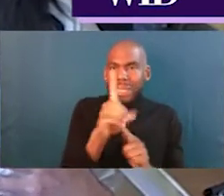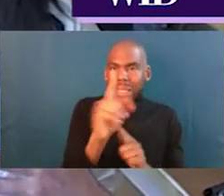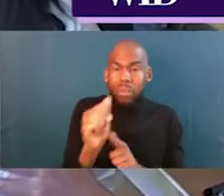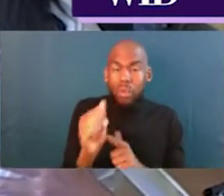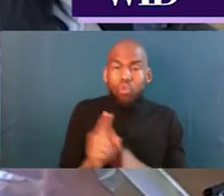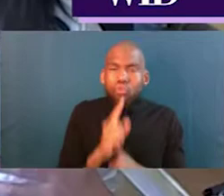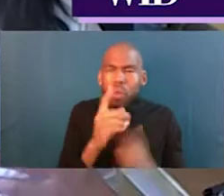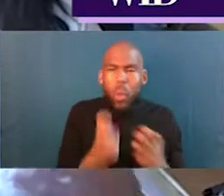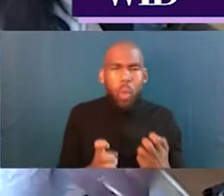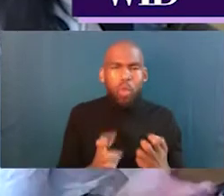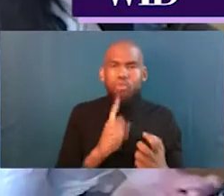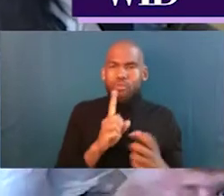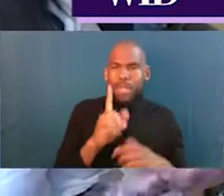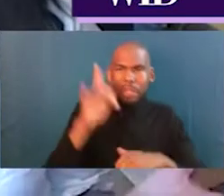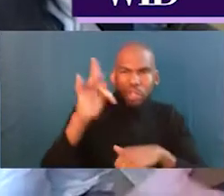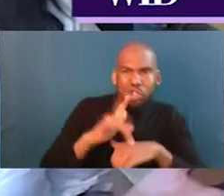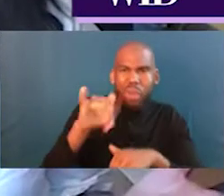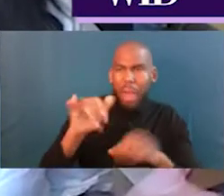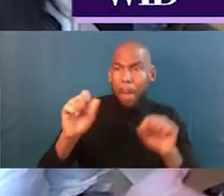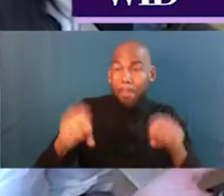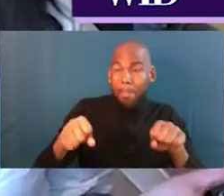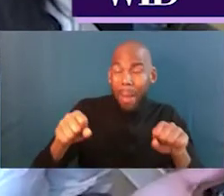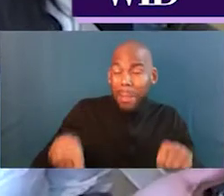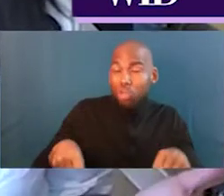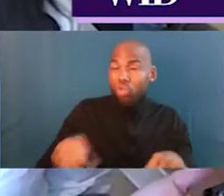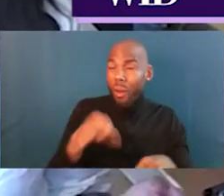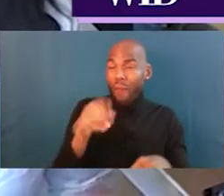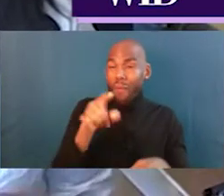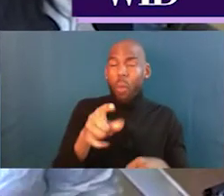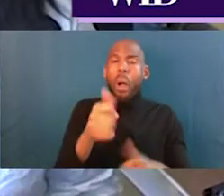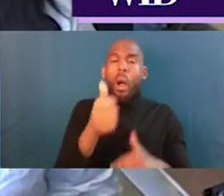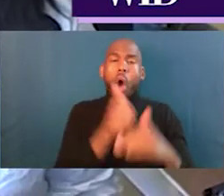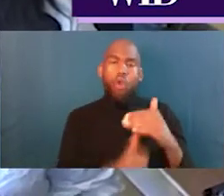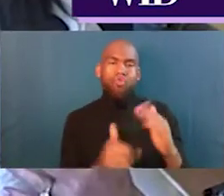so we can tap into the potential of a very talented and underrepresented population.